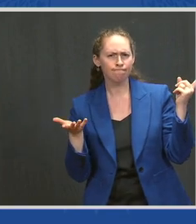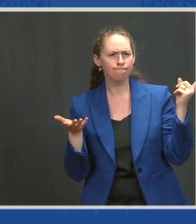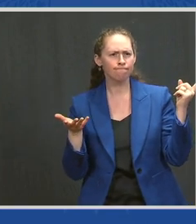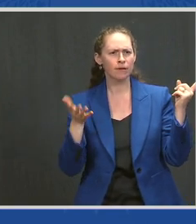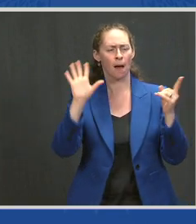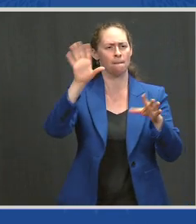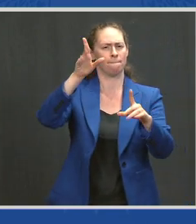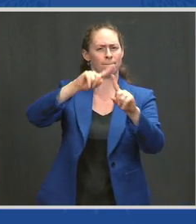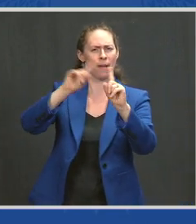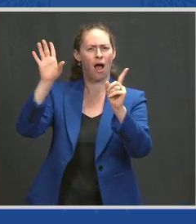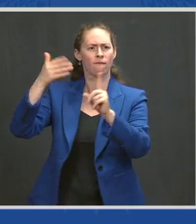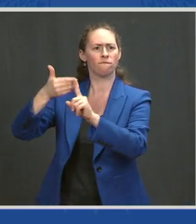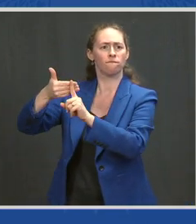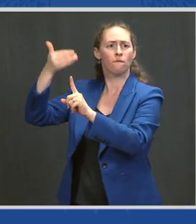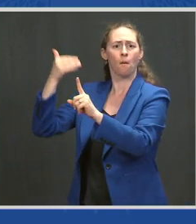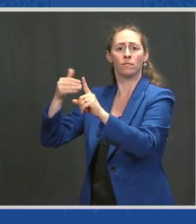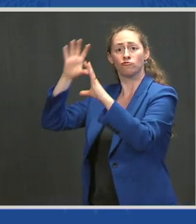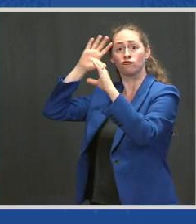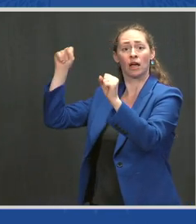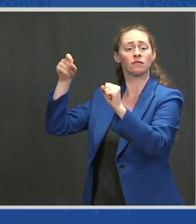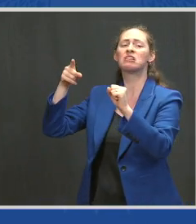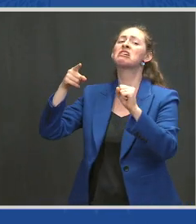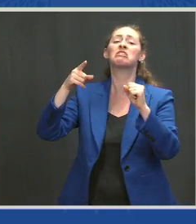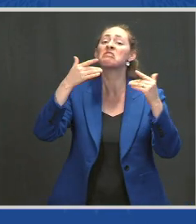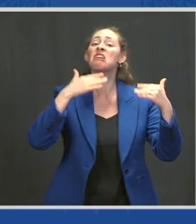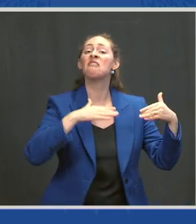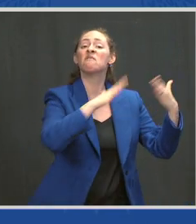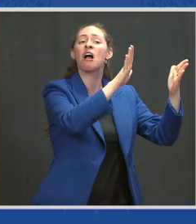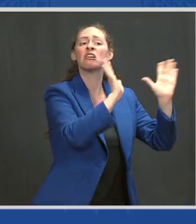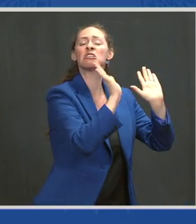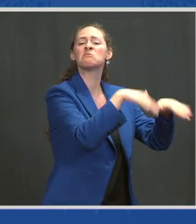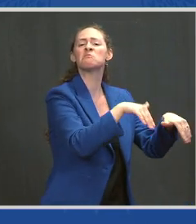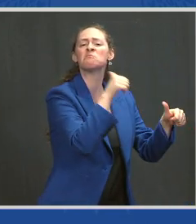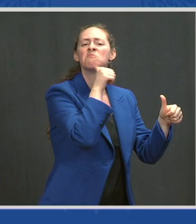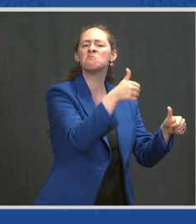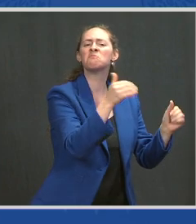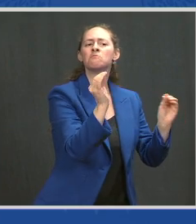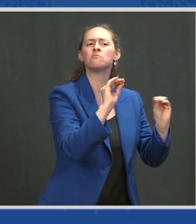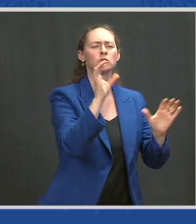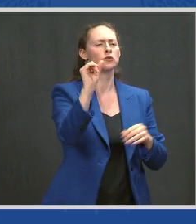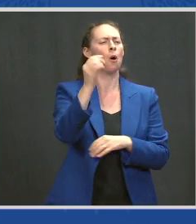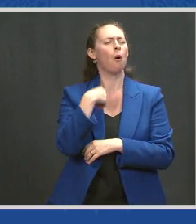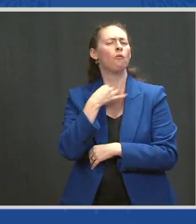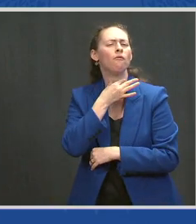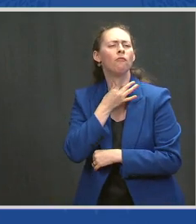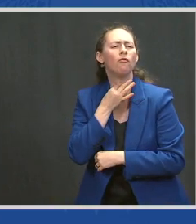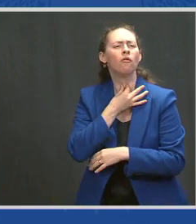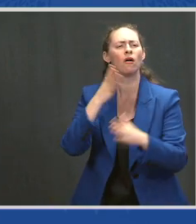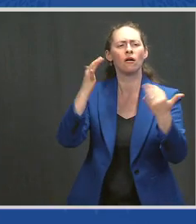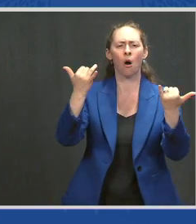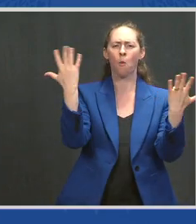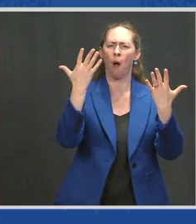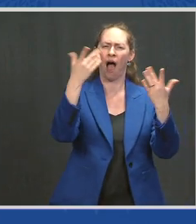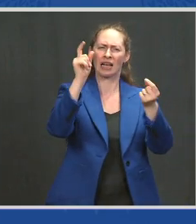So what is something concrete, sir, that you achieved today to prevent that from happening again? And what were the consequences you threatened?